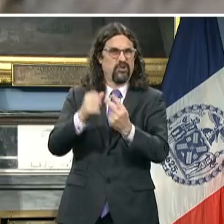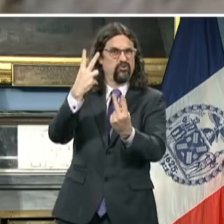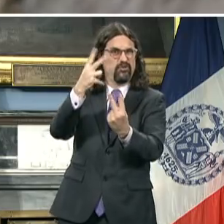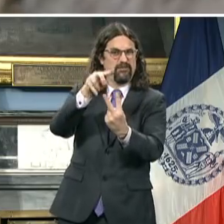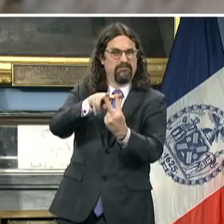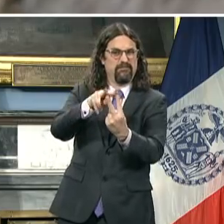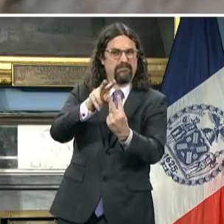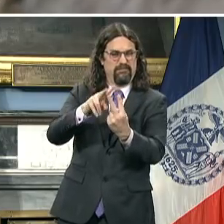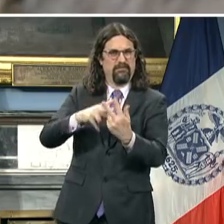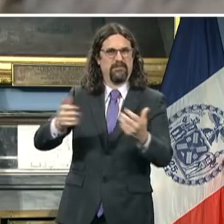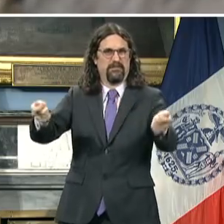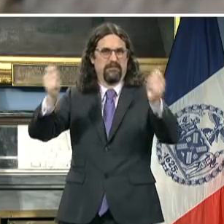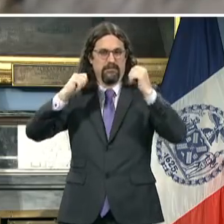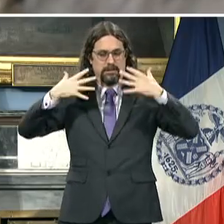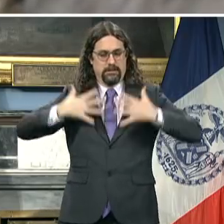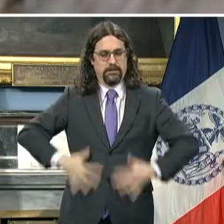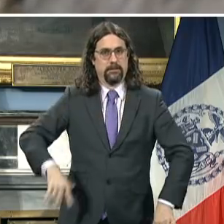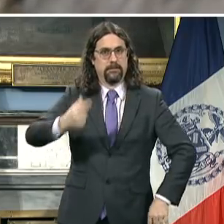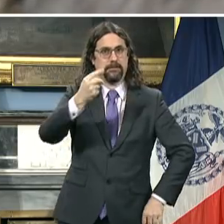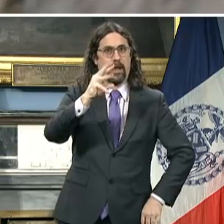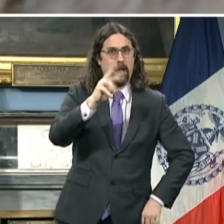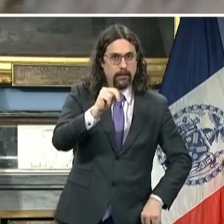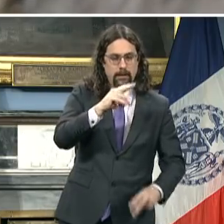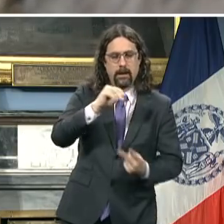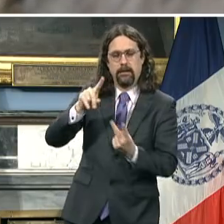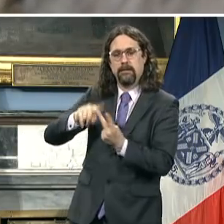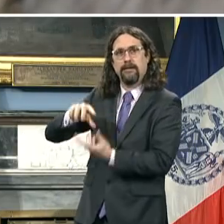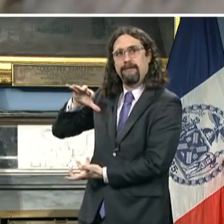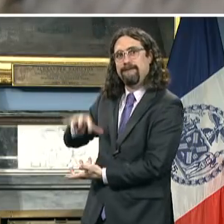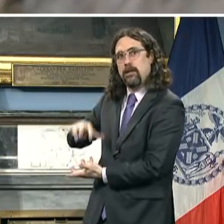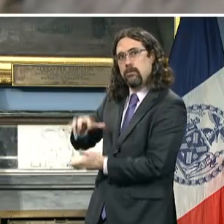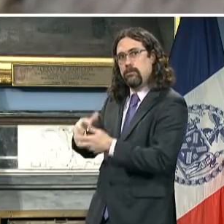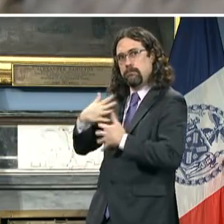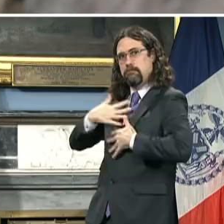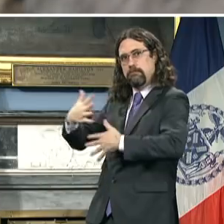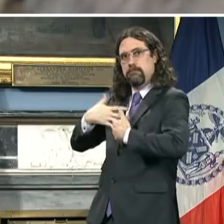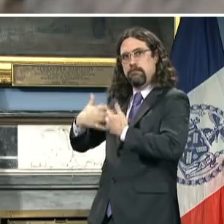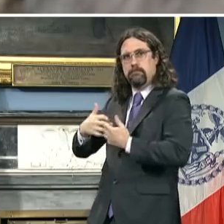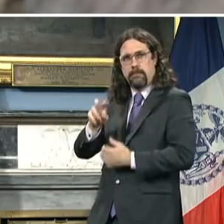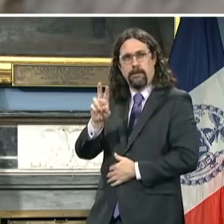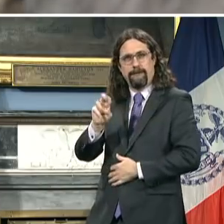AND OF COURSE ON VENTILATORS TO GET US THROUGH. NOW, MORE AND MORE, THE